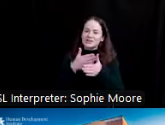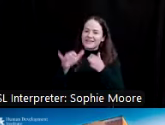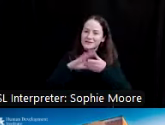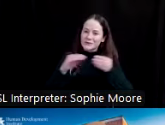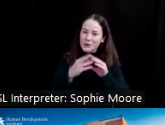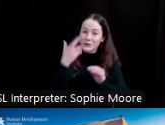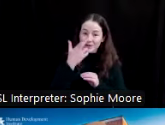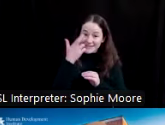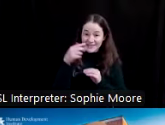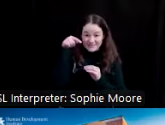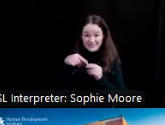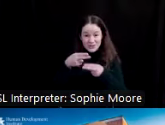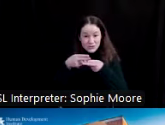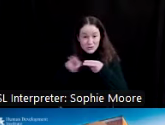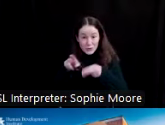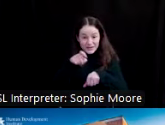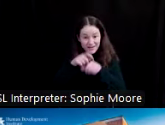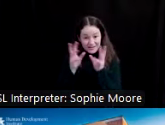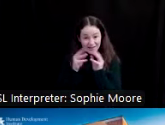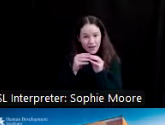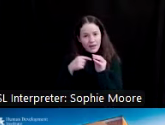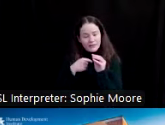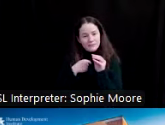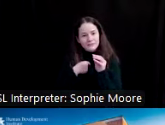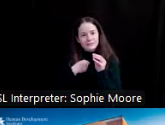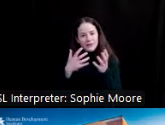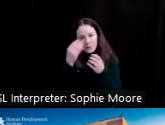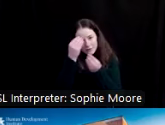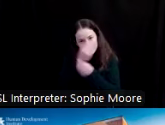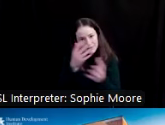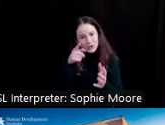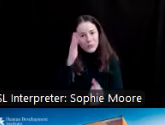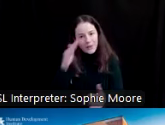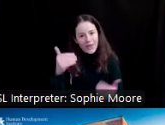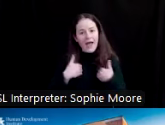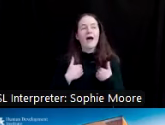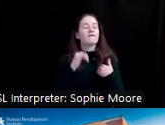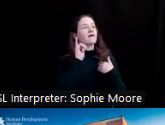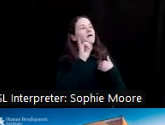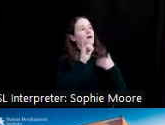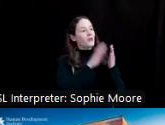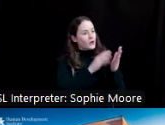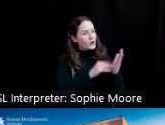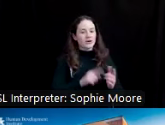information about ways that you can make your programs and services accessible for people and encourage you really to